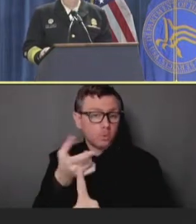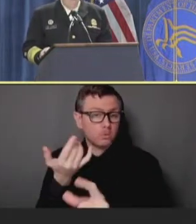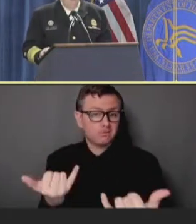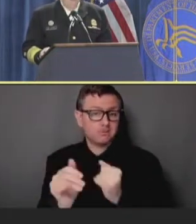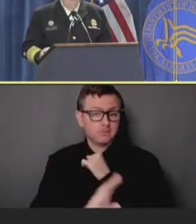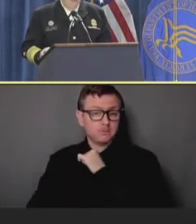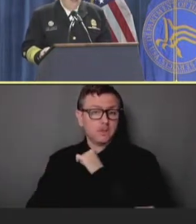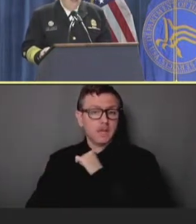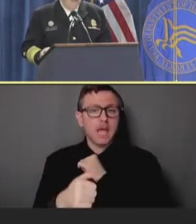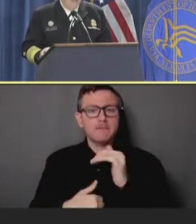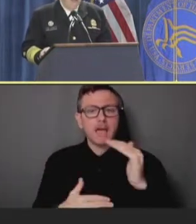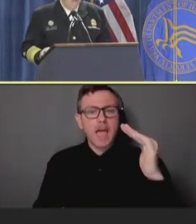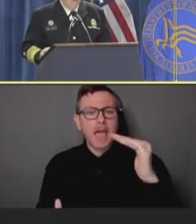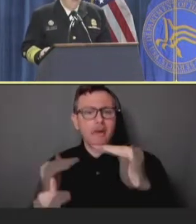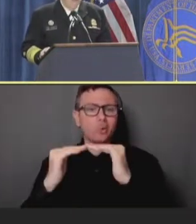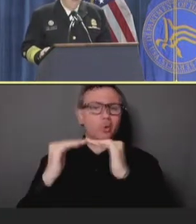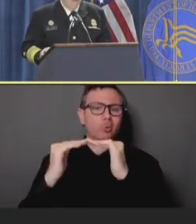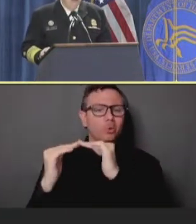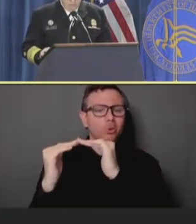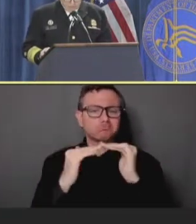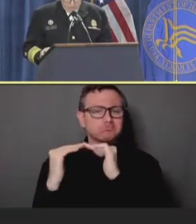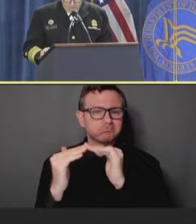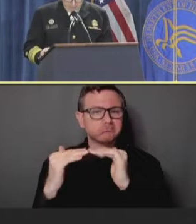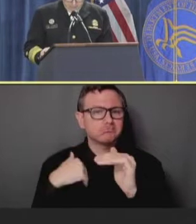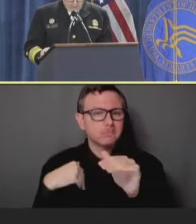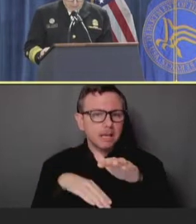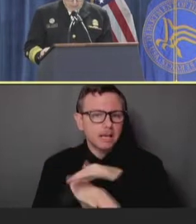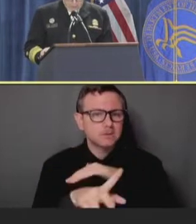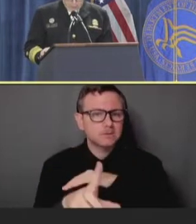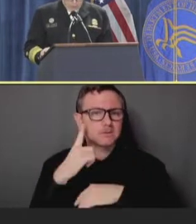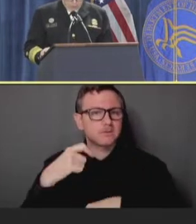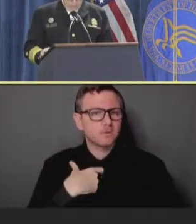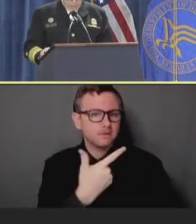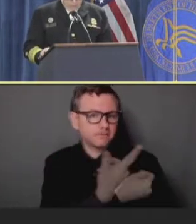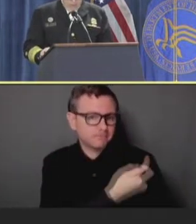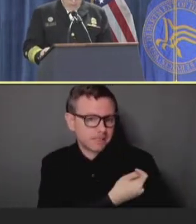equitable access to our safe and effective vaccines and boosters.